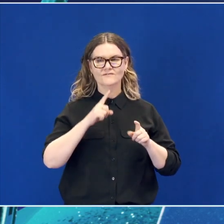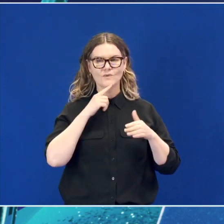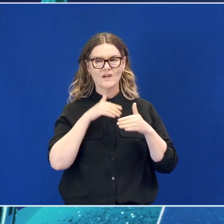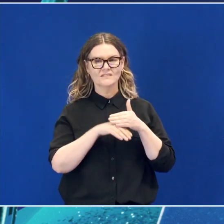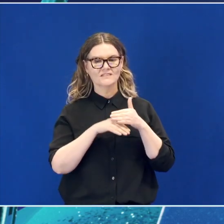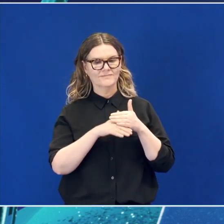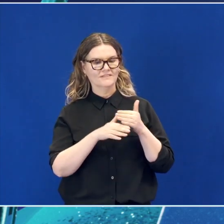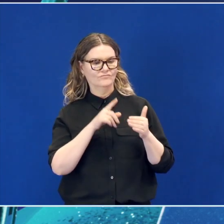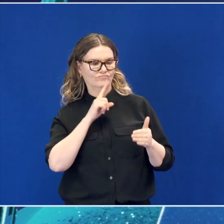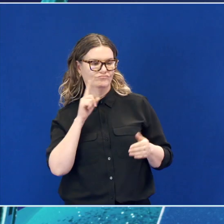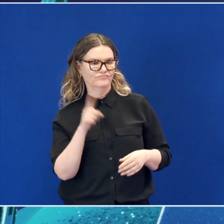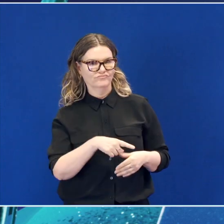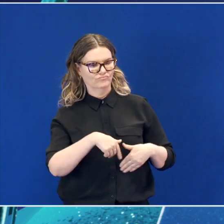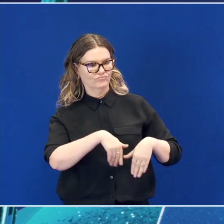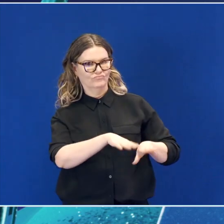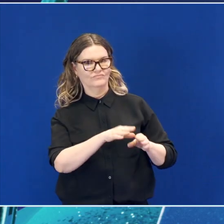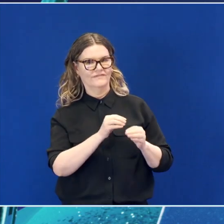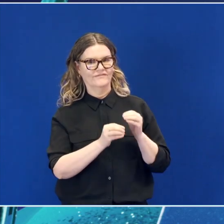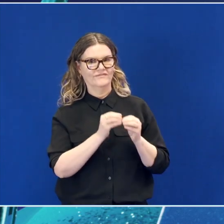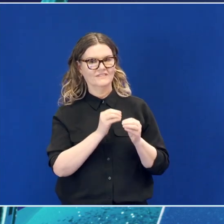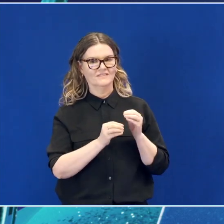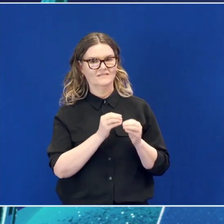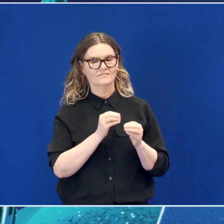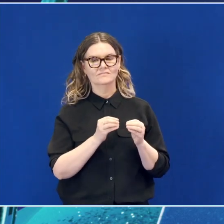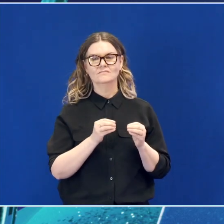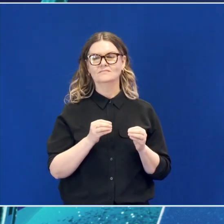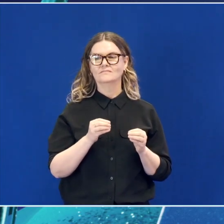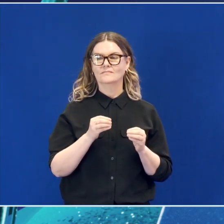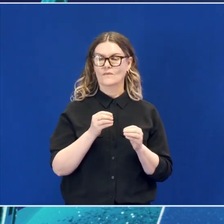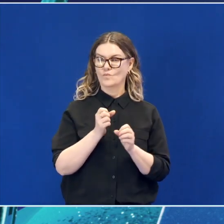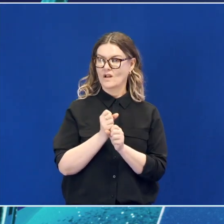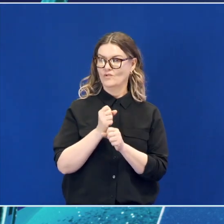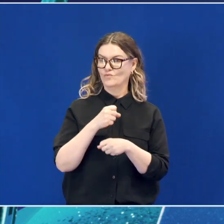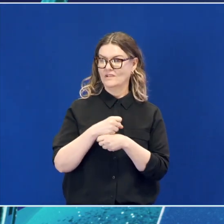but if all that's trash, then we could put in places these --